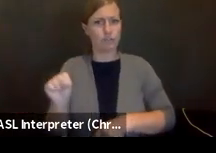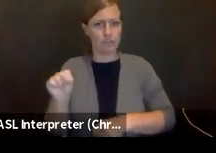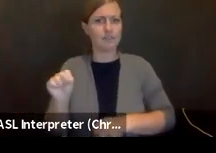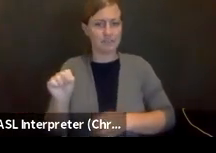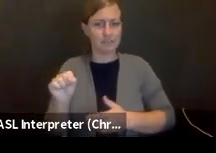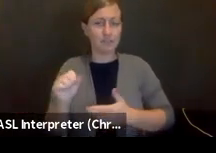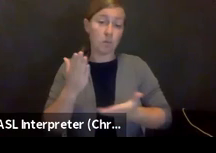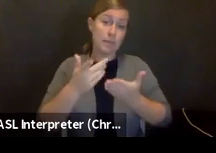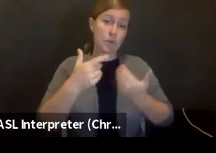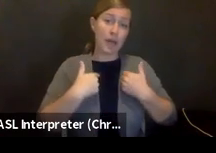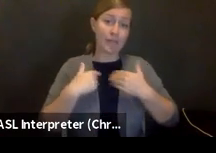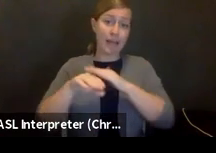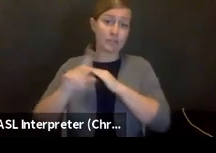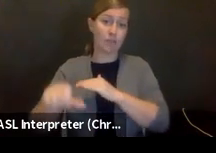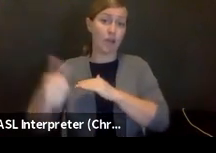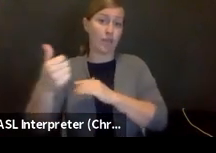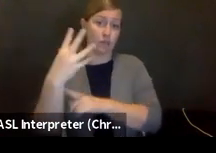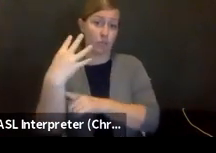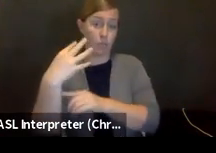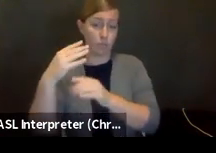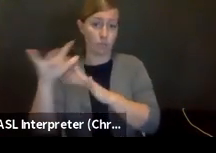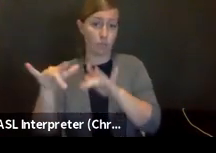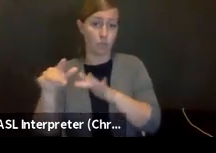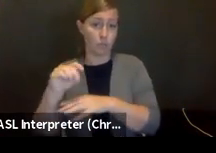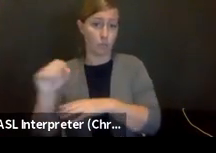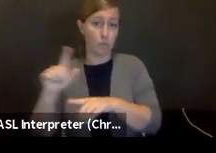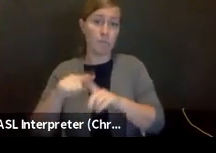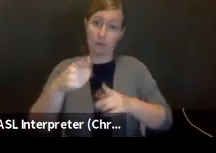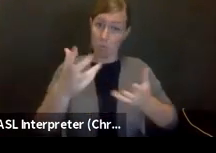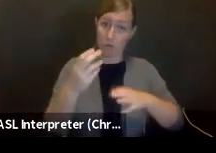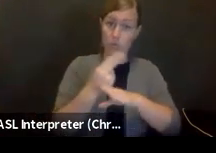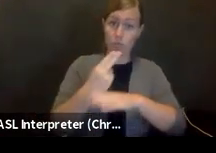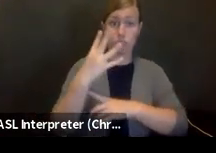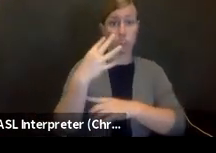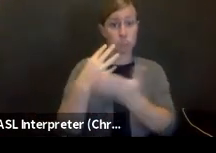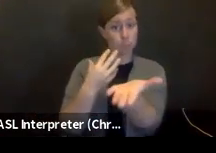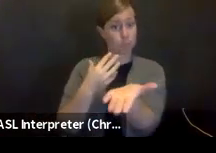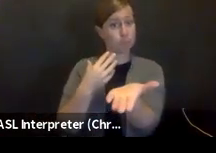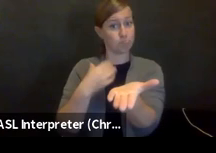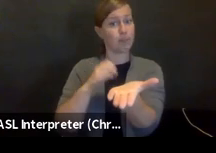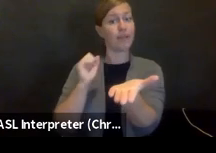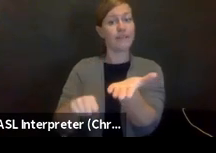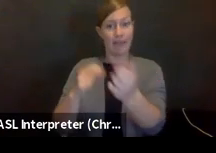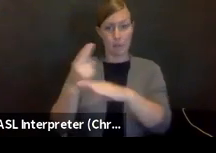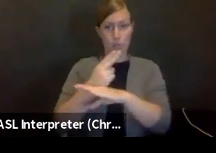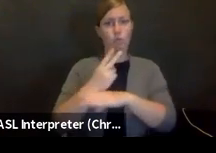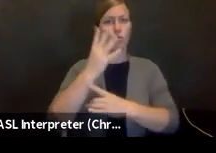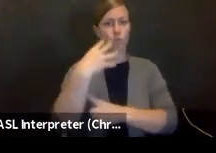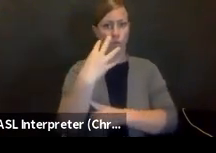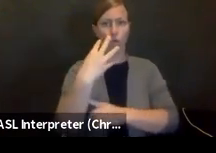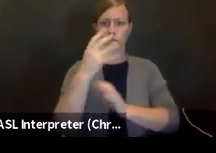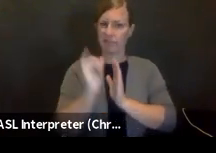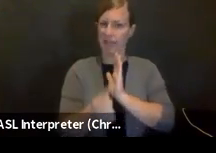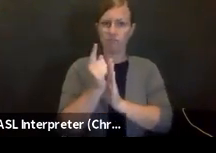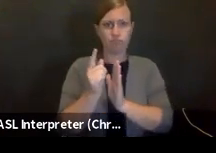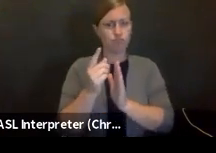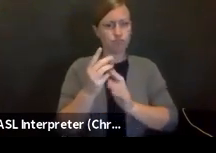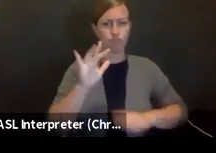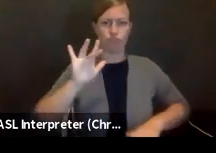ESD 189 - Amy Colburn: video recording tool, but if you'd prefer, you can just use recording right within school and you so you can do audio only